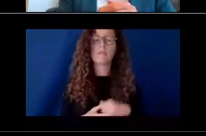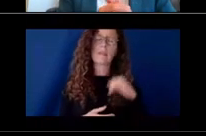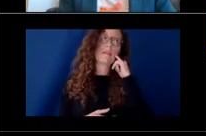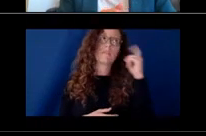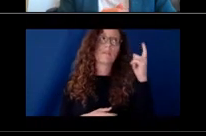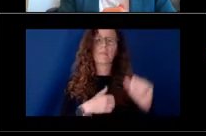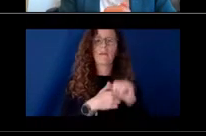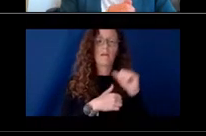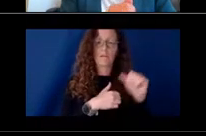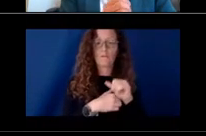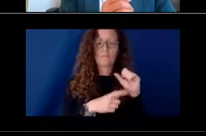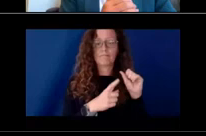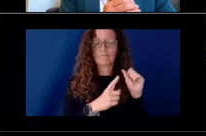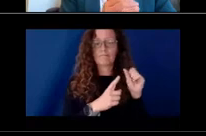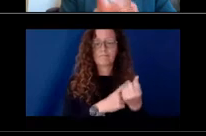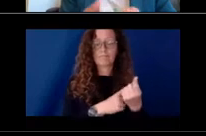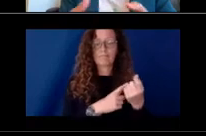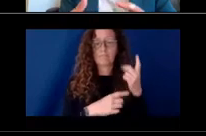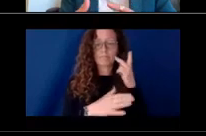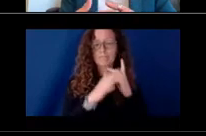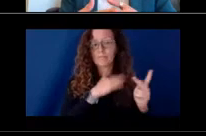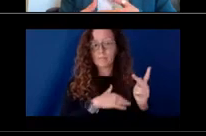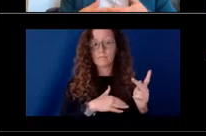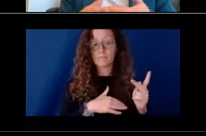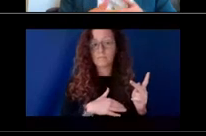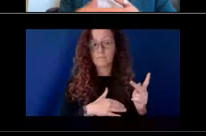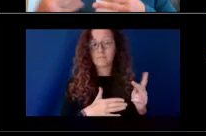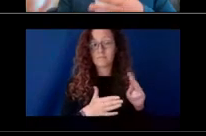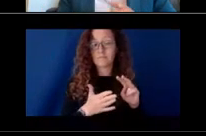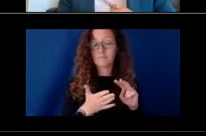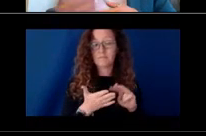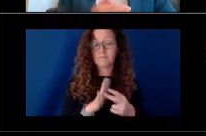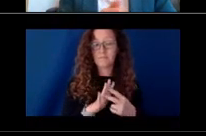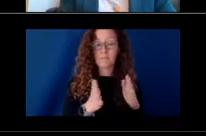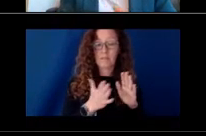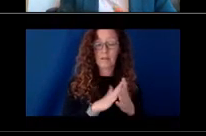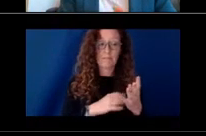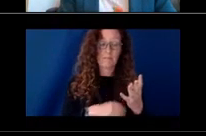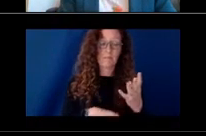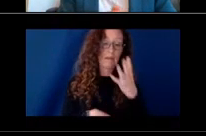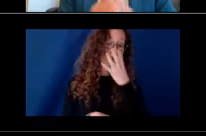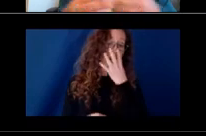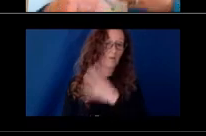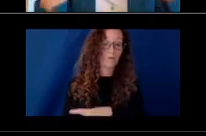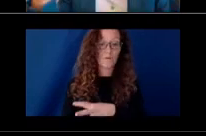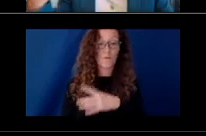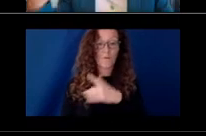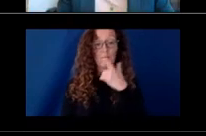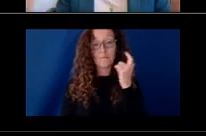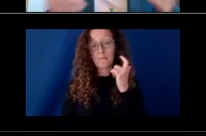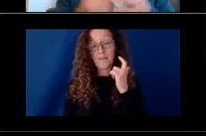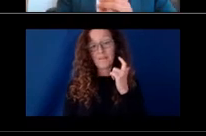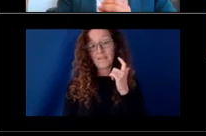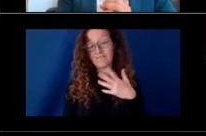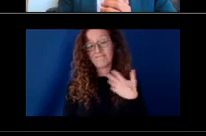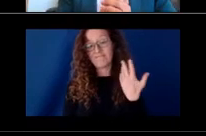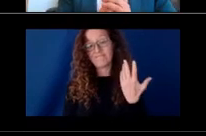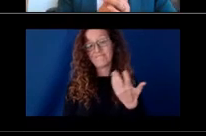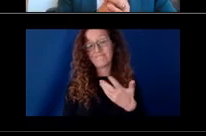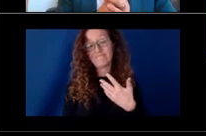condition in the forecast, we don't want that to potentially be ignored because inboxes are